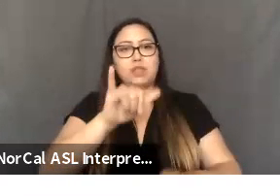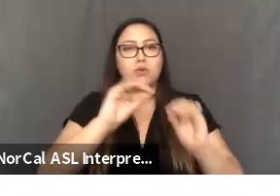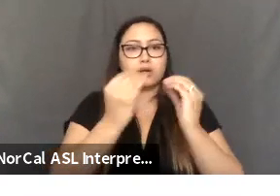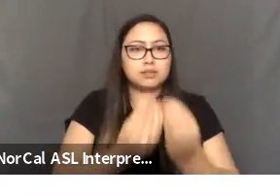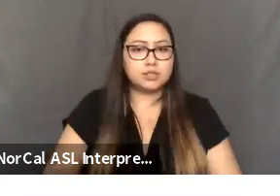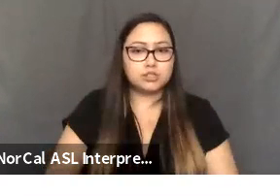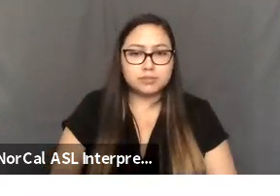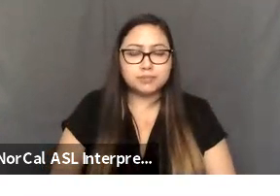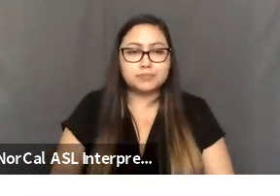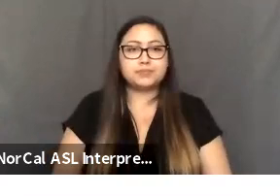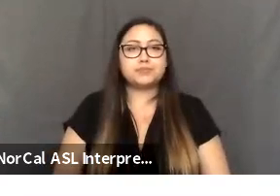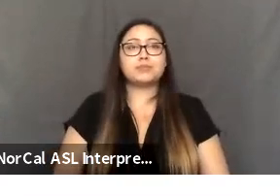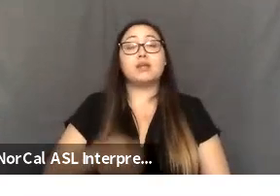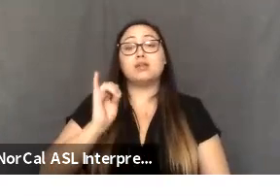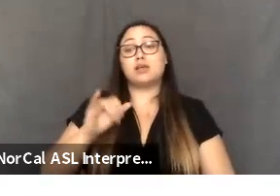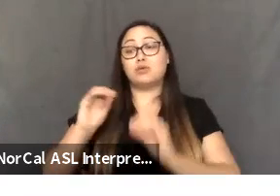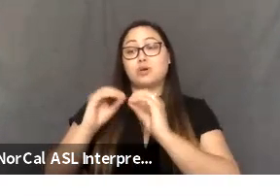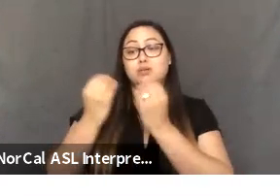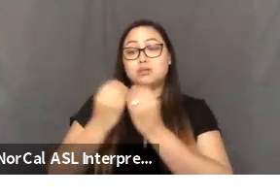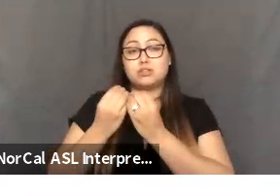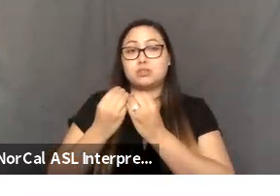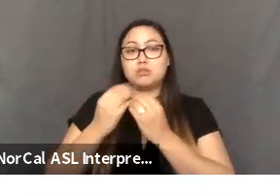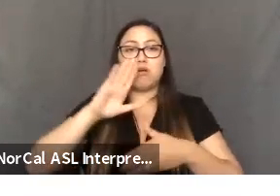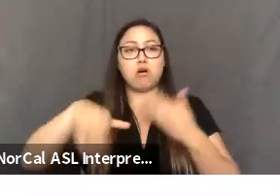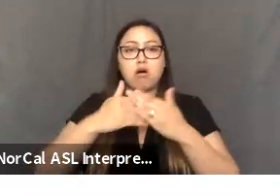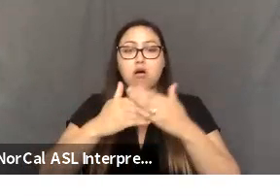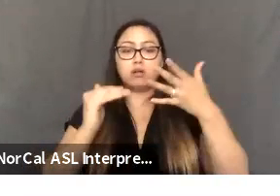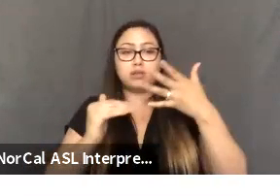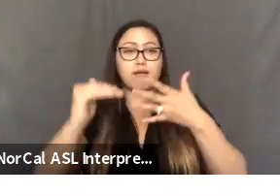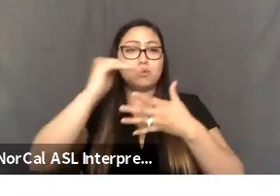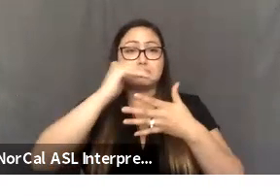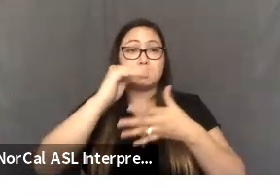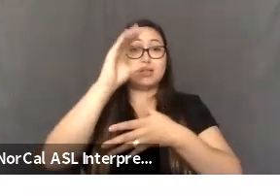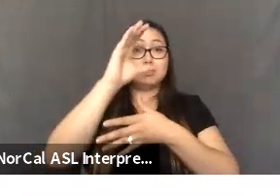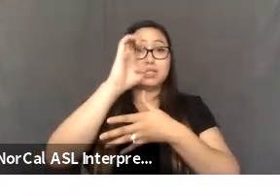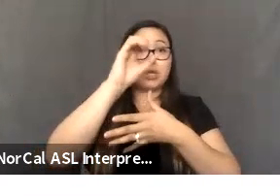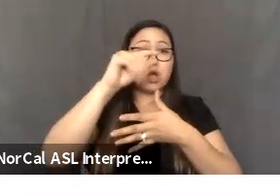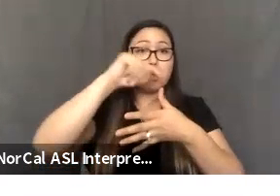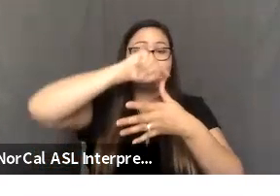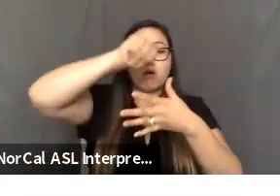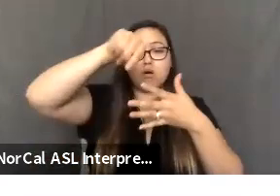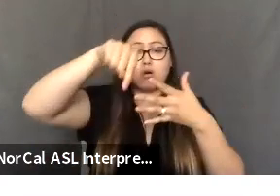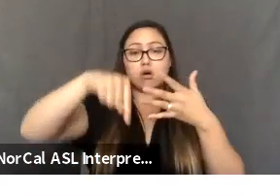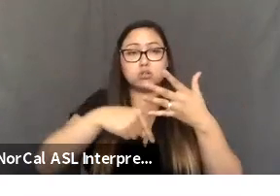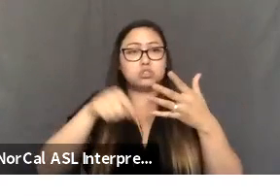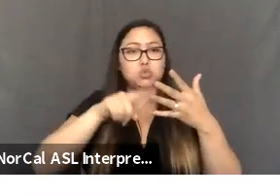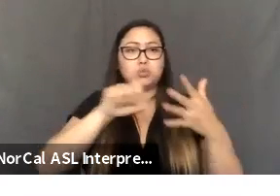The organization at all levels, again, the CEO down to every single staff member, they need